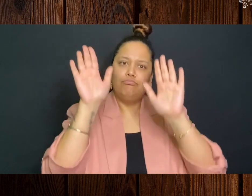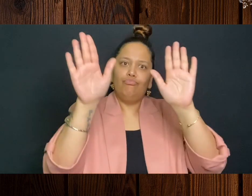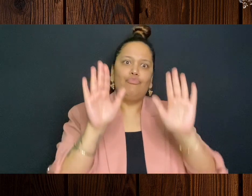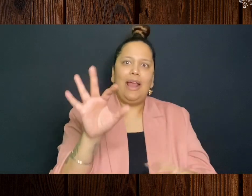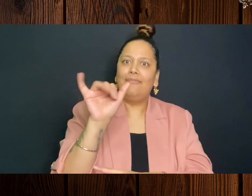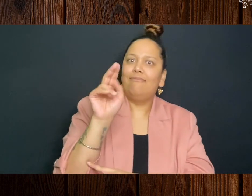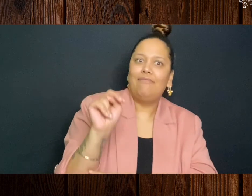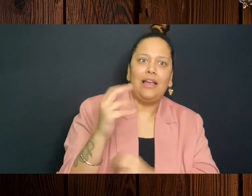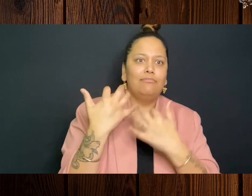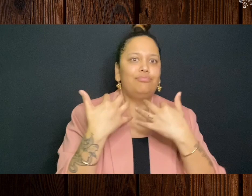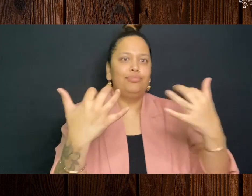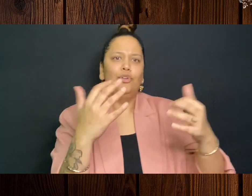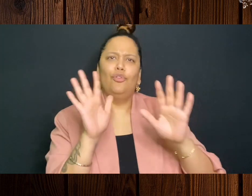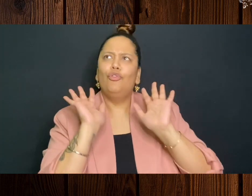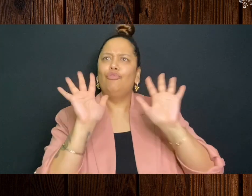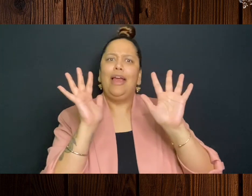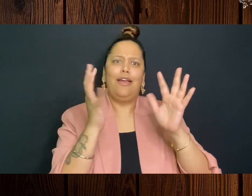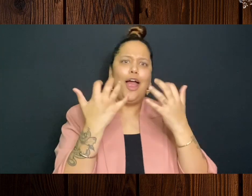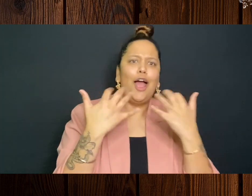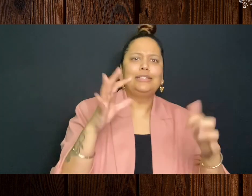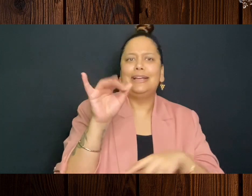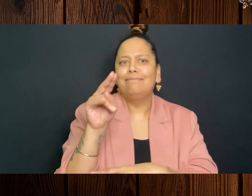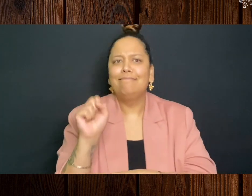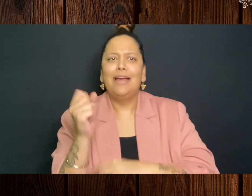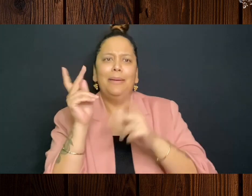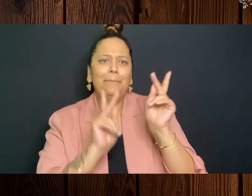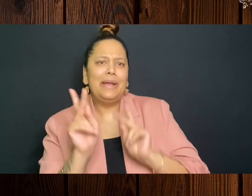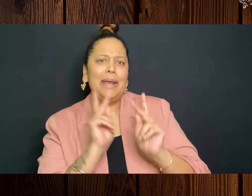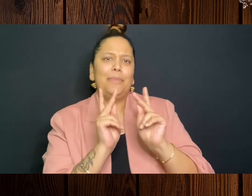had a great audience and great career since that song came out.